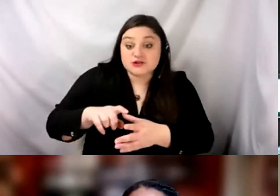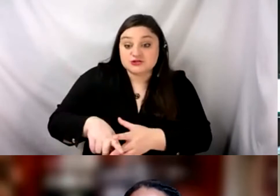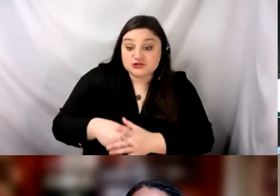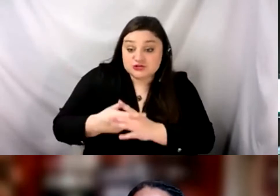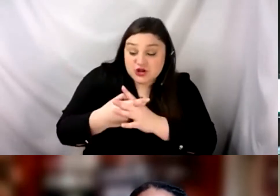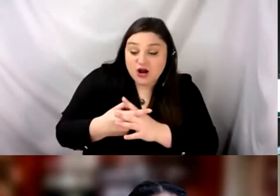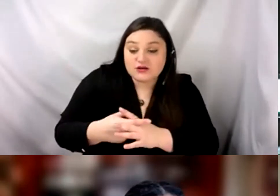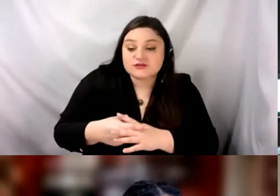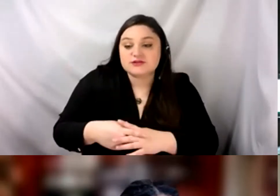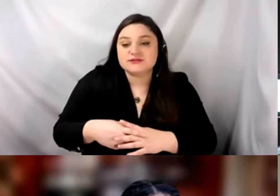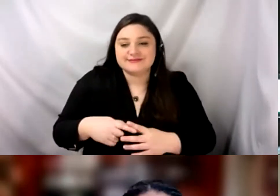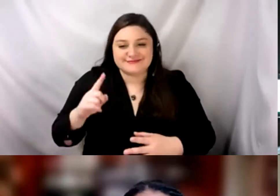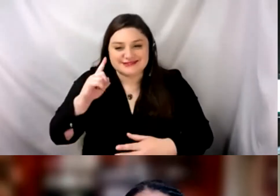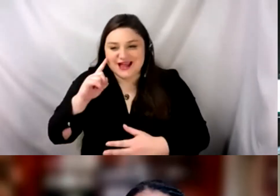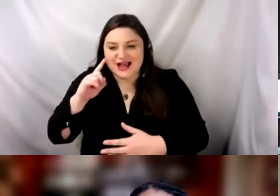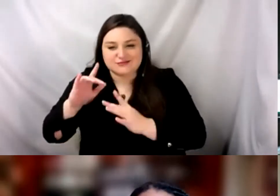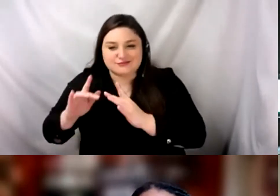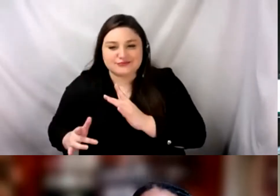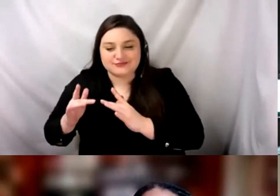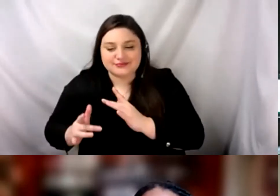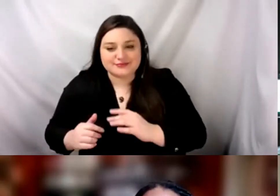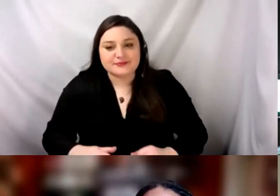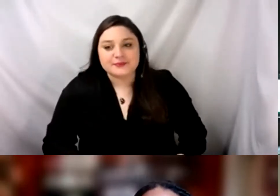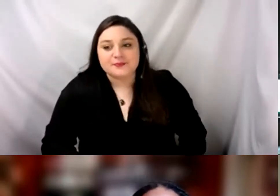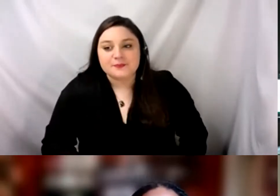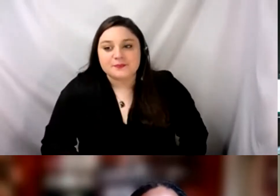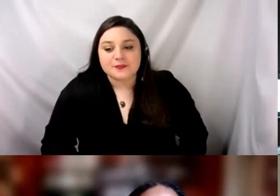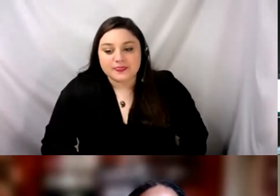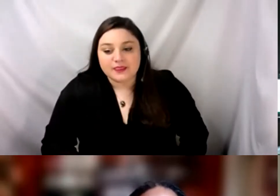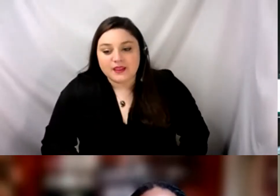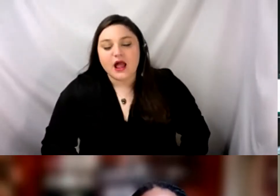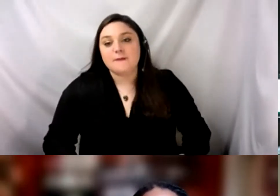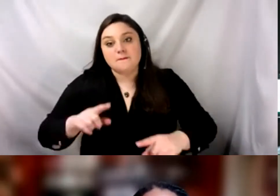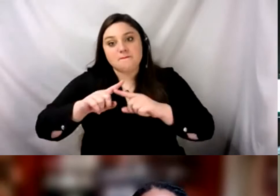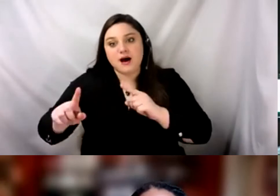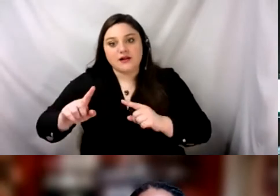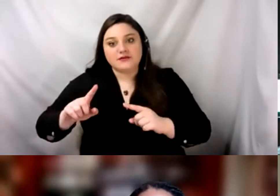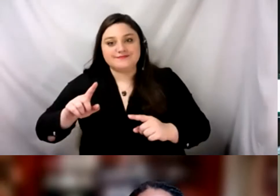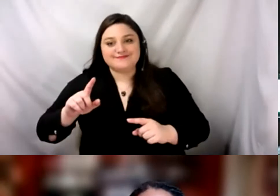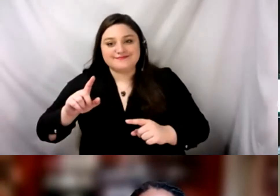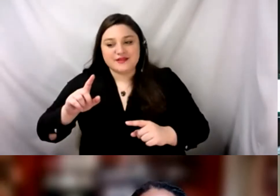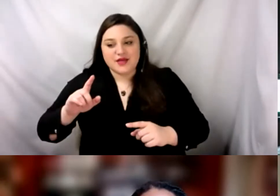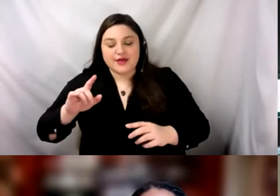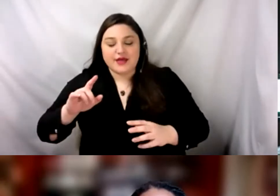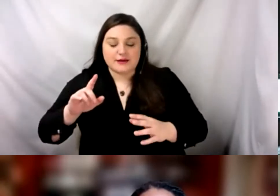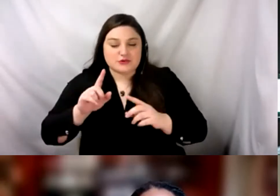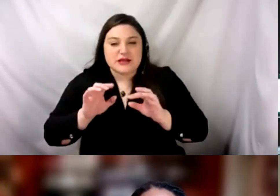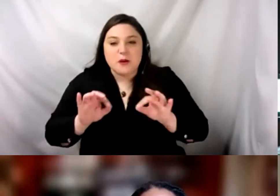the reporting is very thorough. So you want to make sure you document that. And then probably again, there are a lot of things